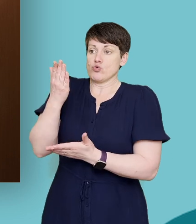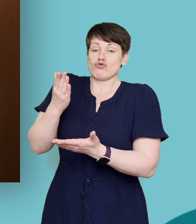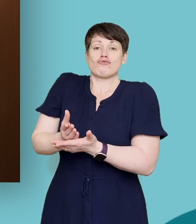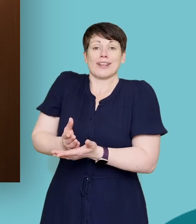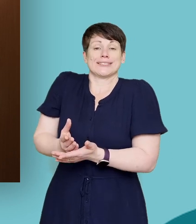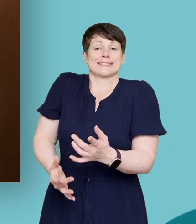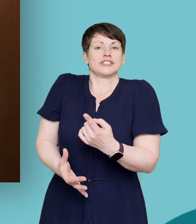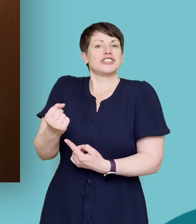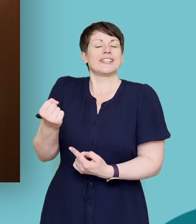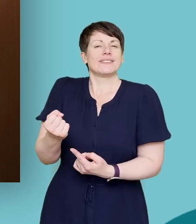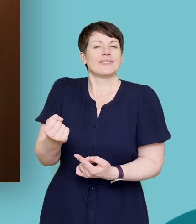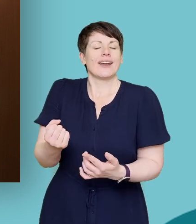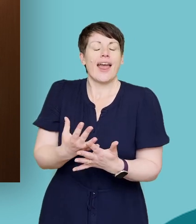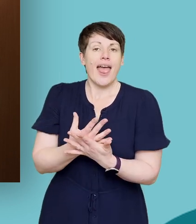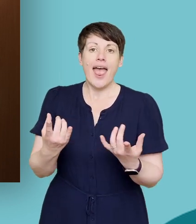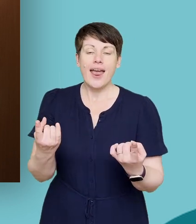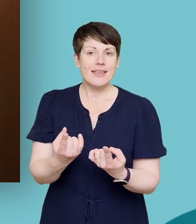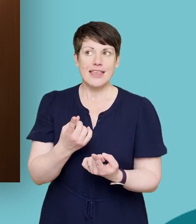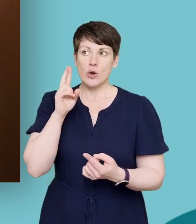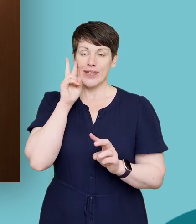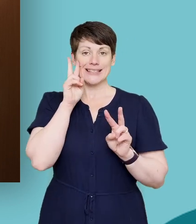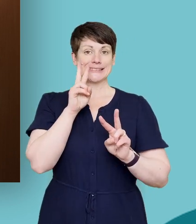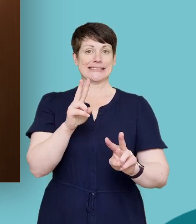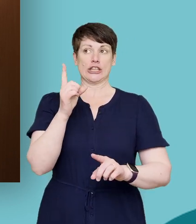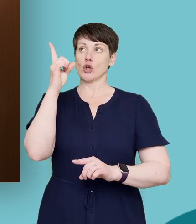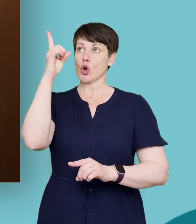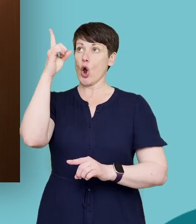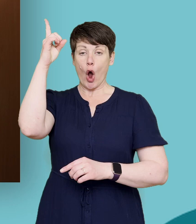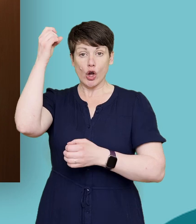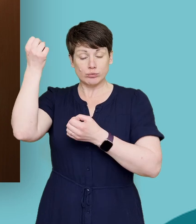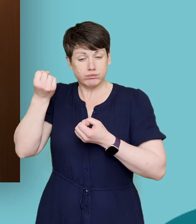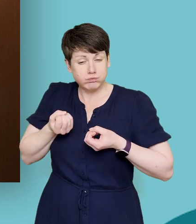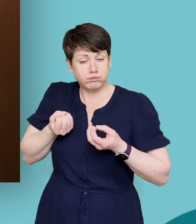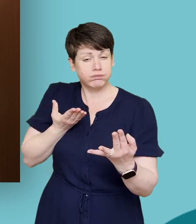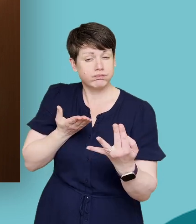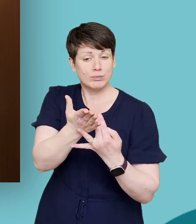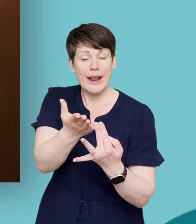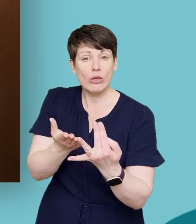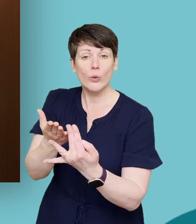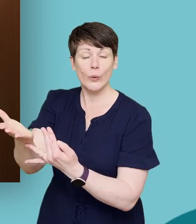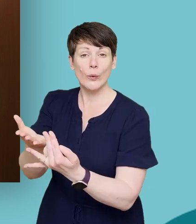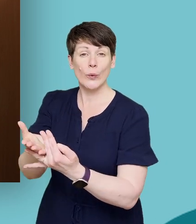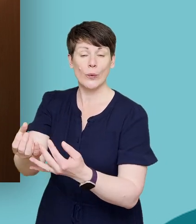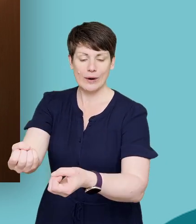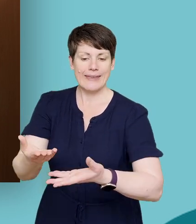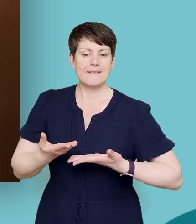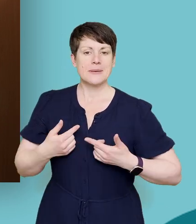Anything where we see God's goodness breaking through brings me hope to remember that it can happen here and now.